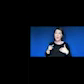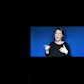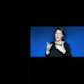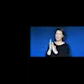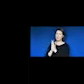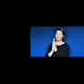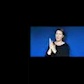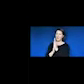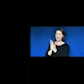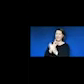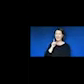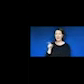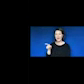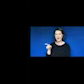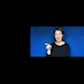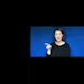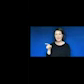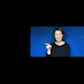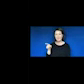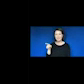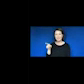and interests each day when he is not volunteering.